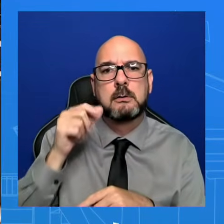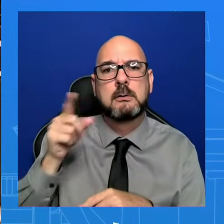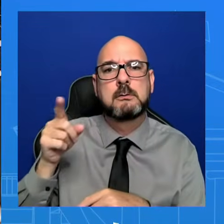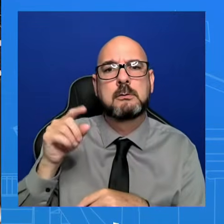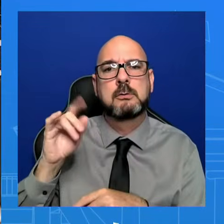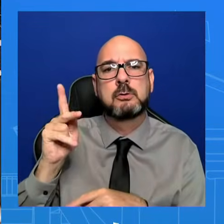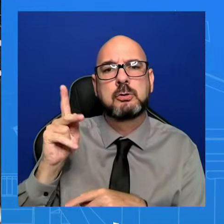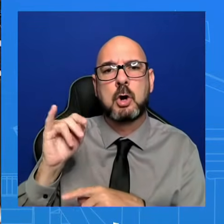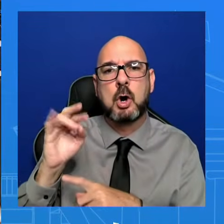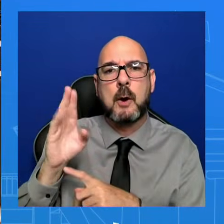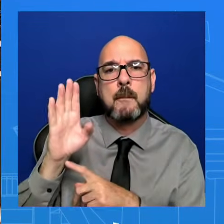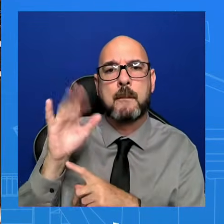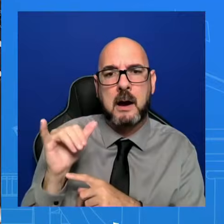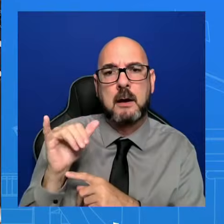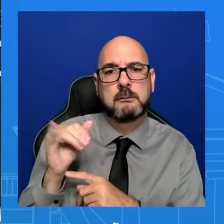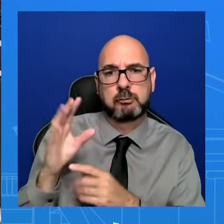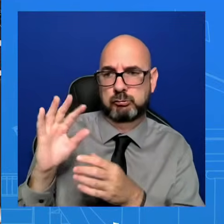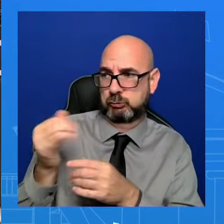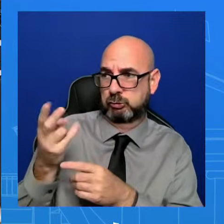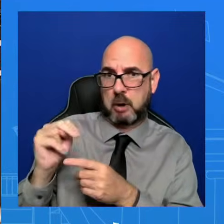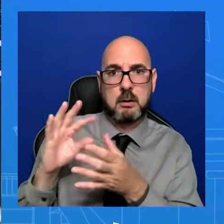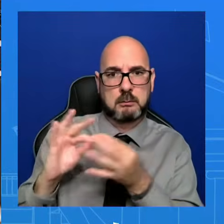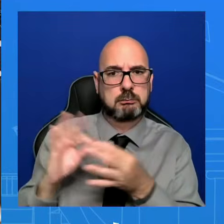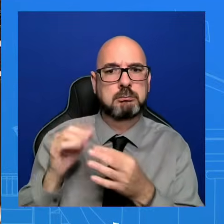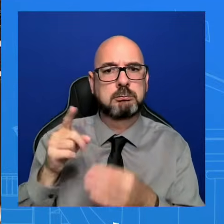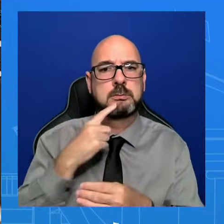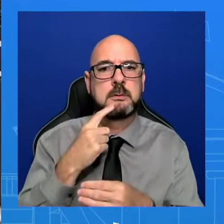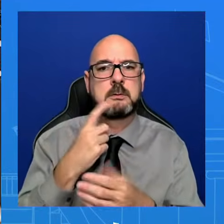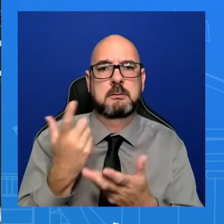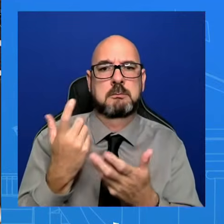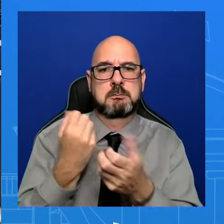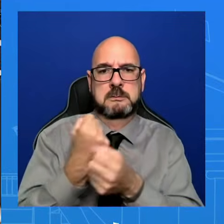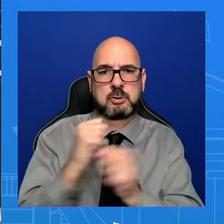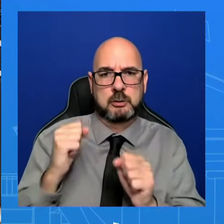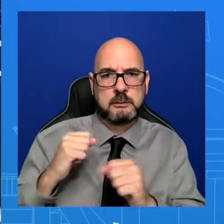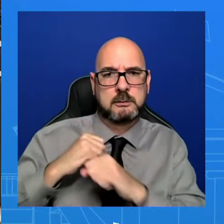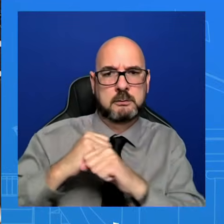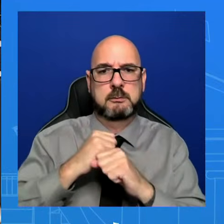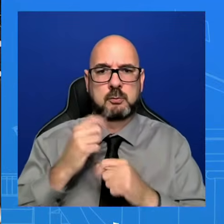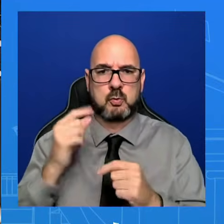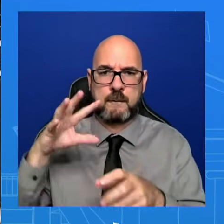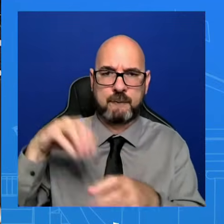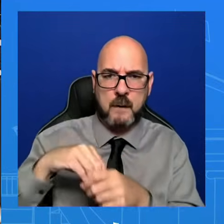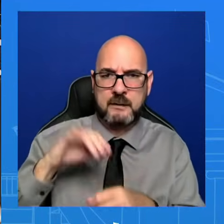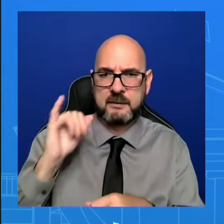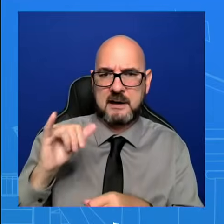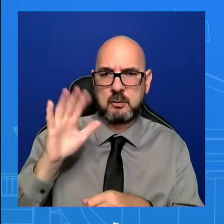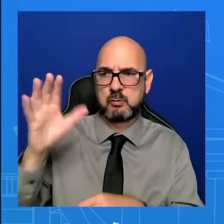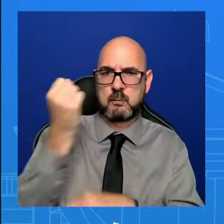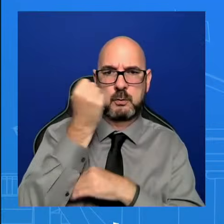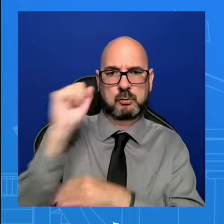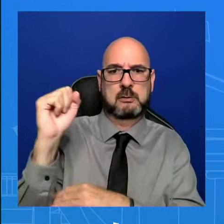to support the idea that there were bad actors involved in some of these protests. Does the intelligence still support that? Ms. Jean-Pierre: I'm just going to be really mindful.